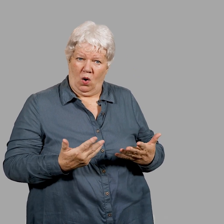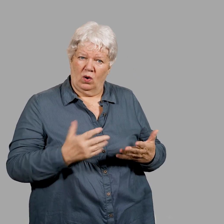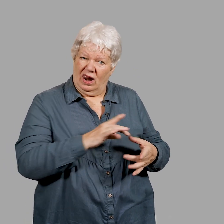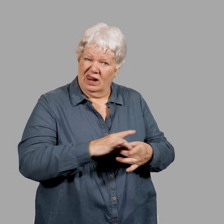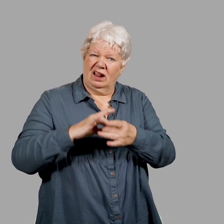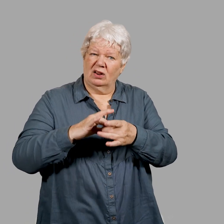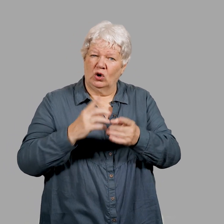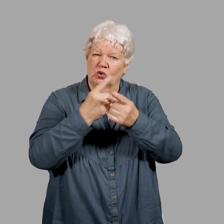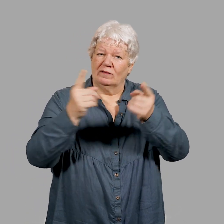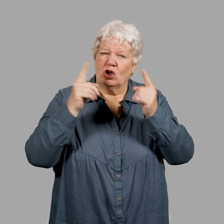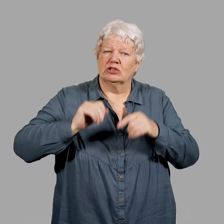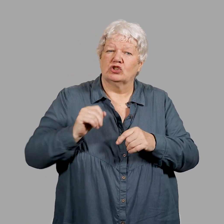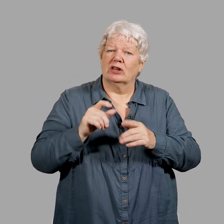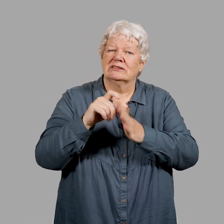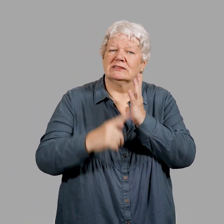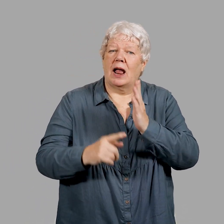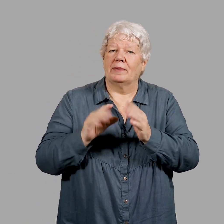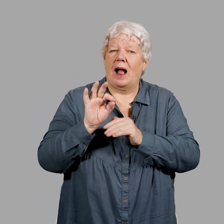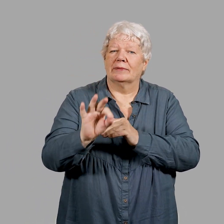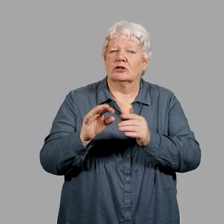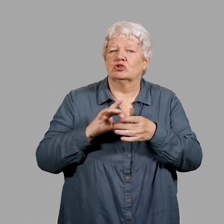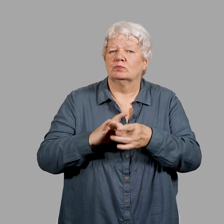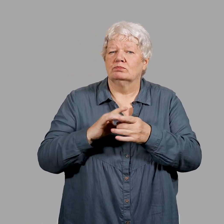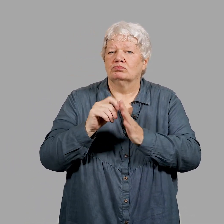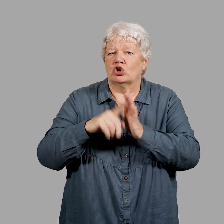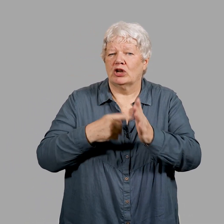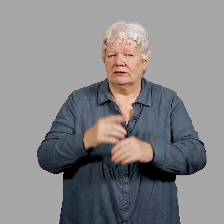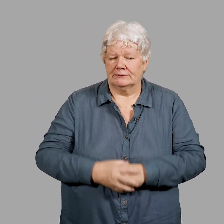Links to Universities Scotland disabled applicants’ project.